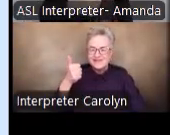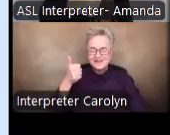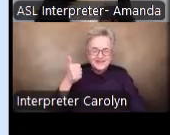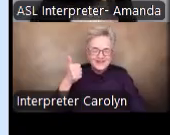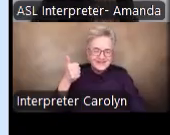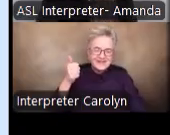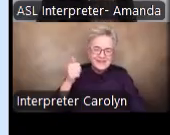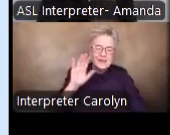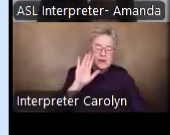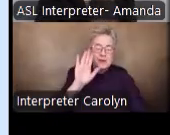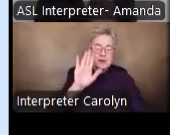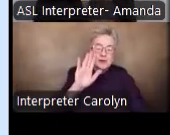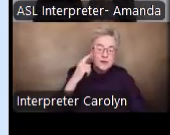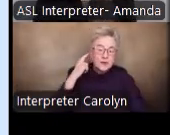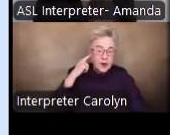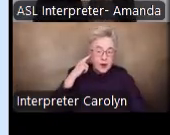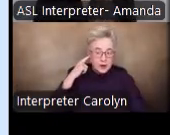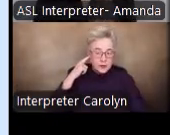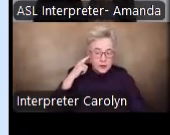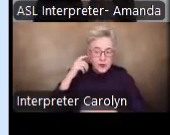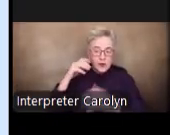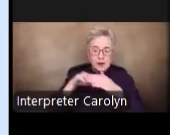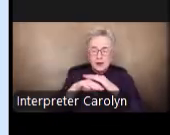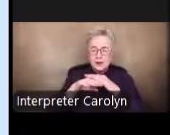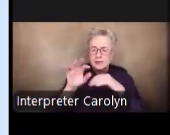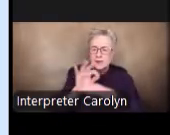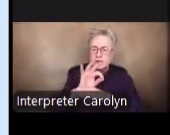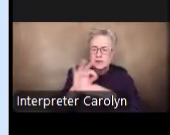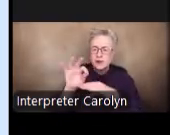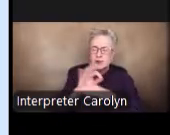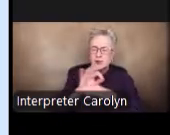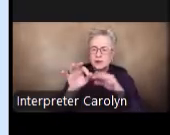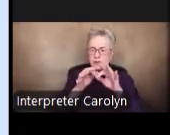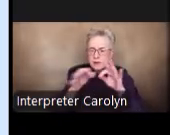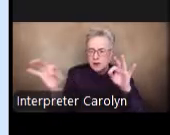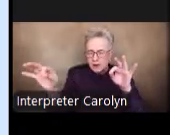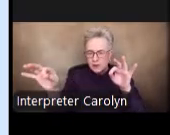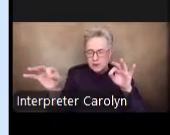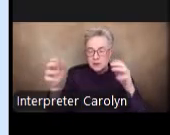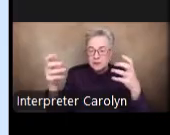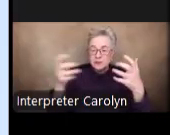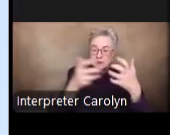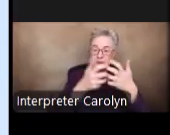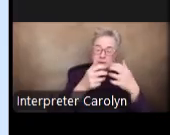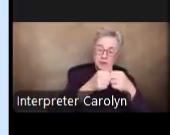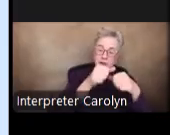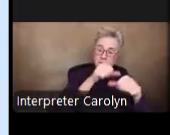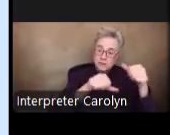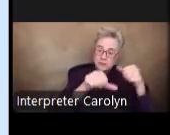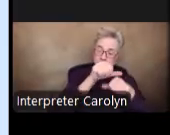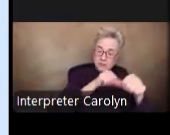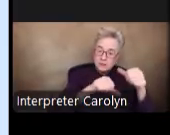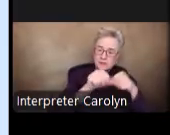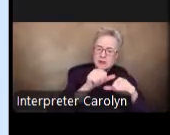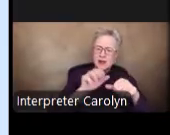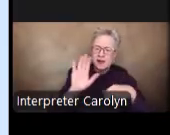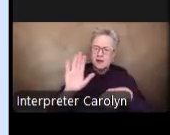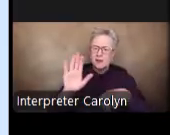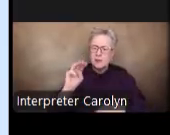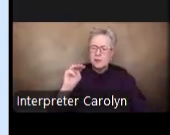or visual access, access to a functional language combined with social interaction and motor coordination gives